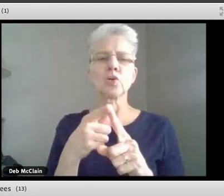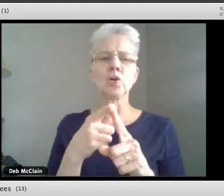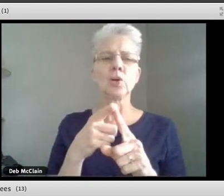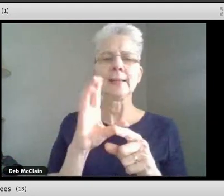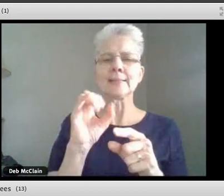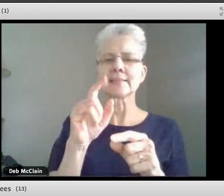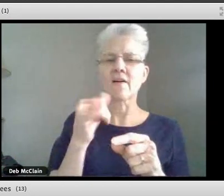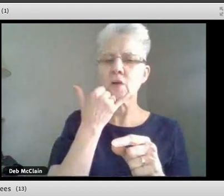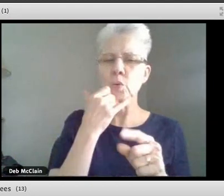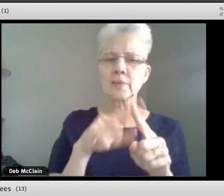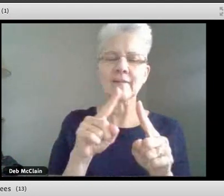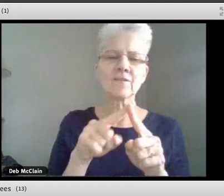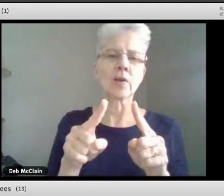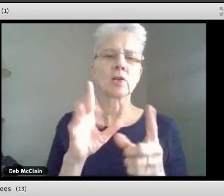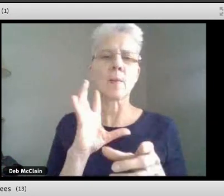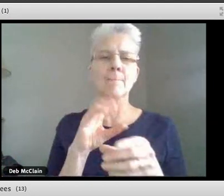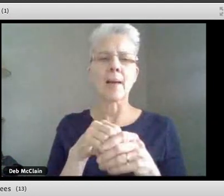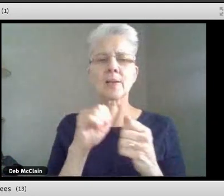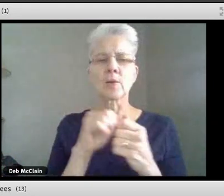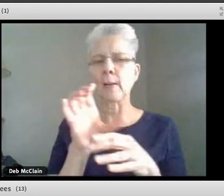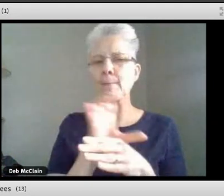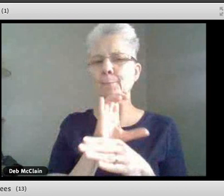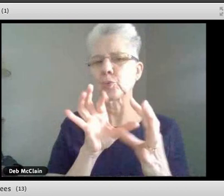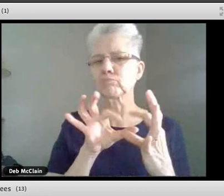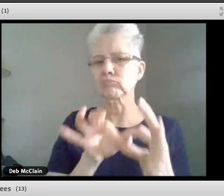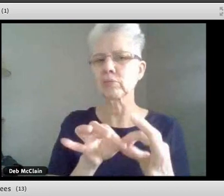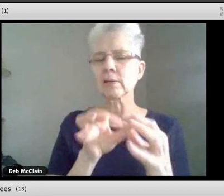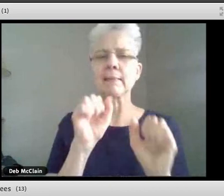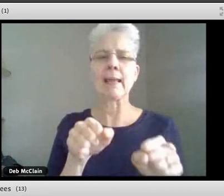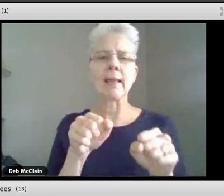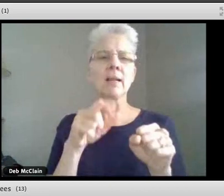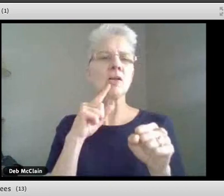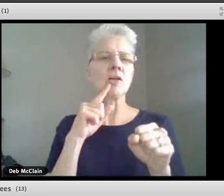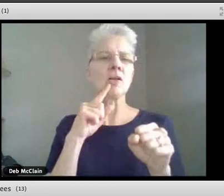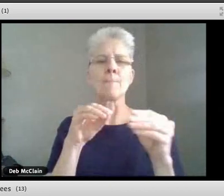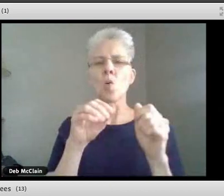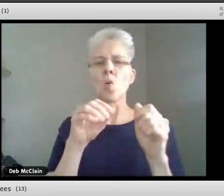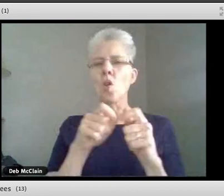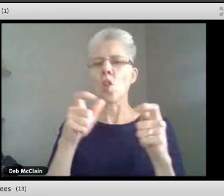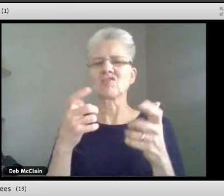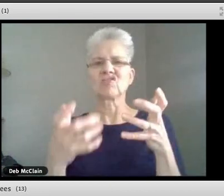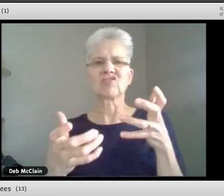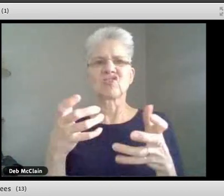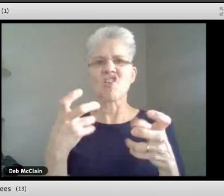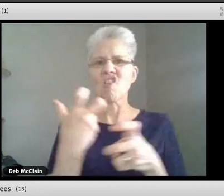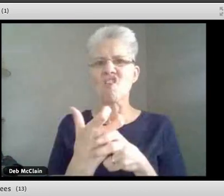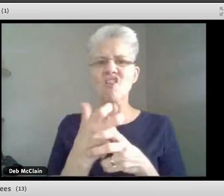You know, there's no more large, cumbersome equipment, and also Android has some built-in features. I think Apple is far and above one